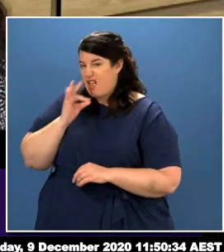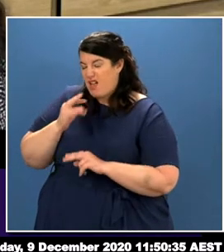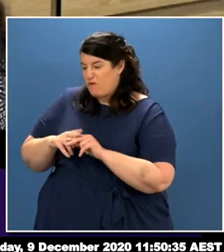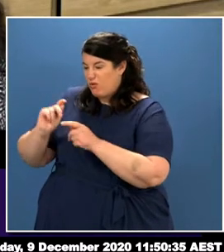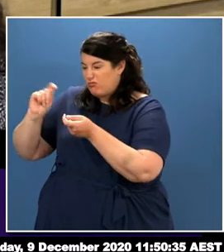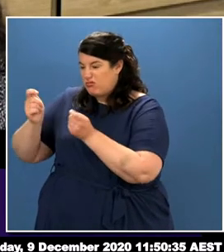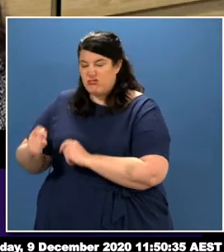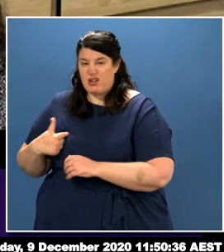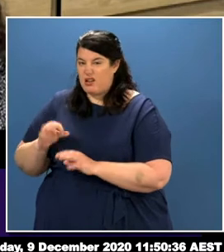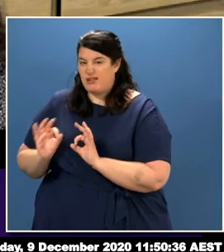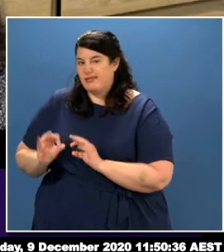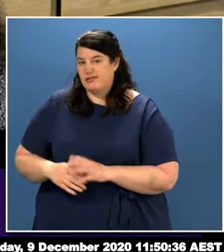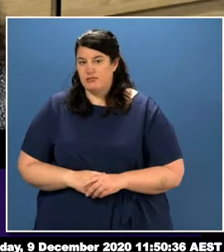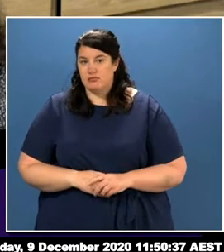Why not?